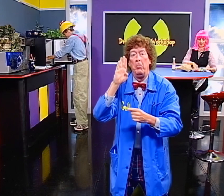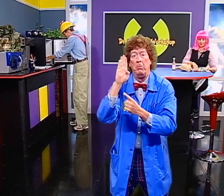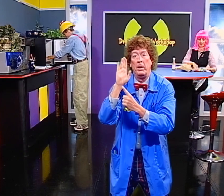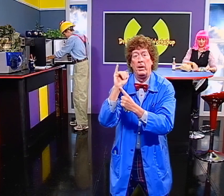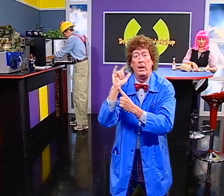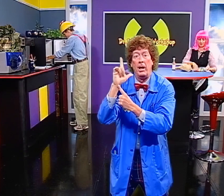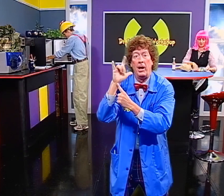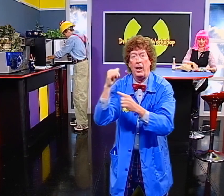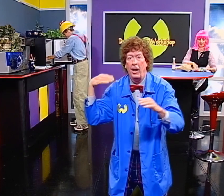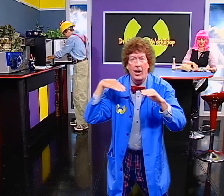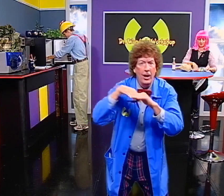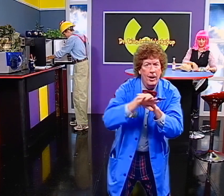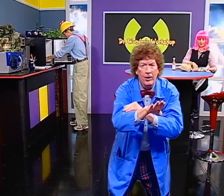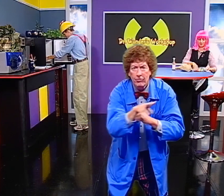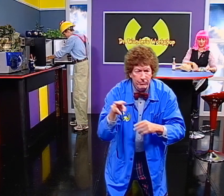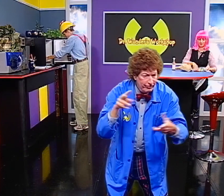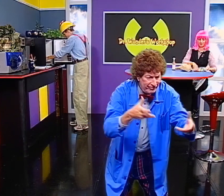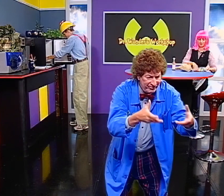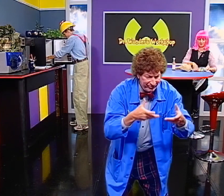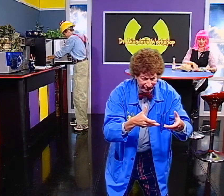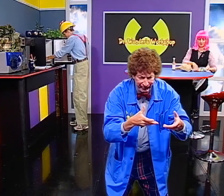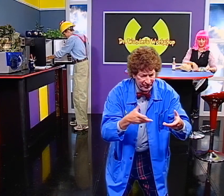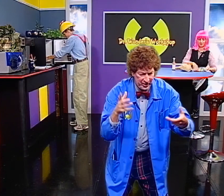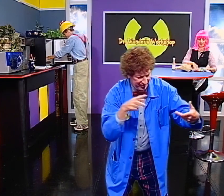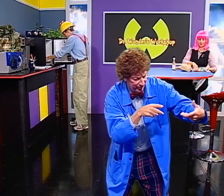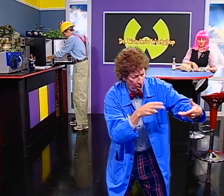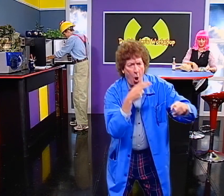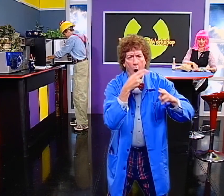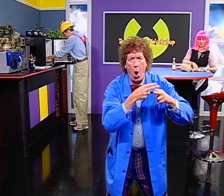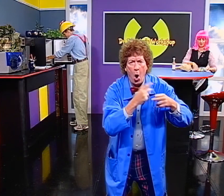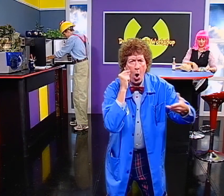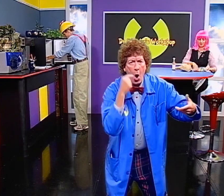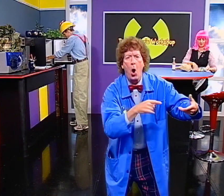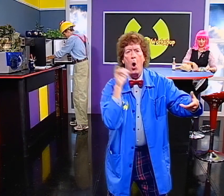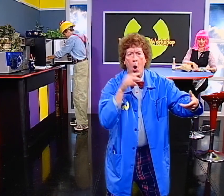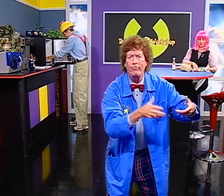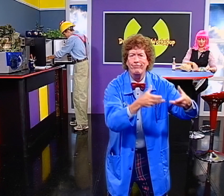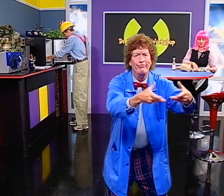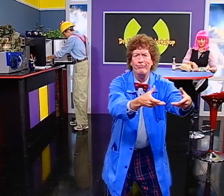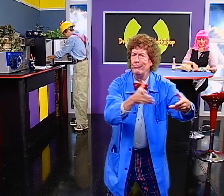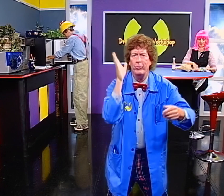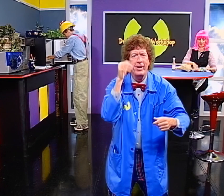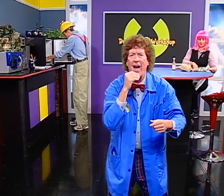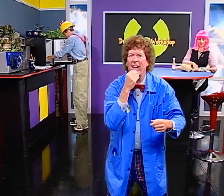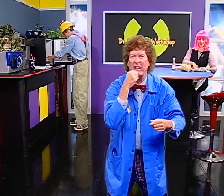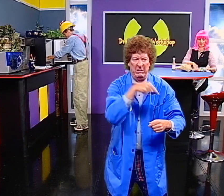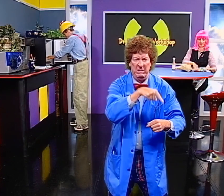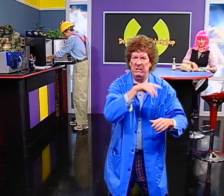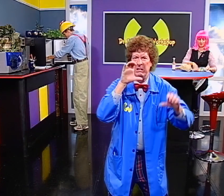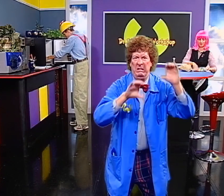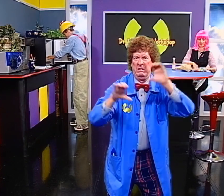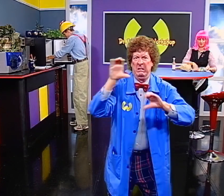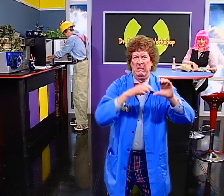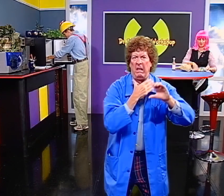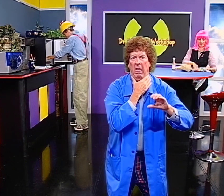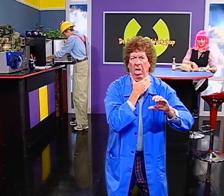THAT WAY WHEN BILLY LOOKED INSIDE FOR SOMETHING TO EAT, HE NOTICED PAULA'S NAME ON THE SIDE AND REALIZED THAT HE SHOULDN'T EAT IT